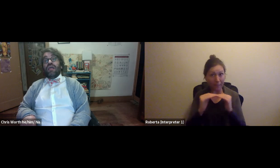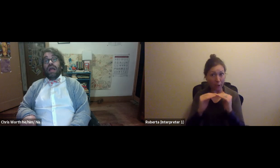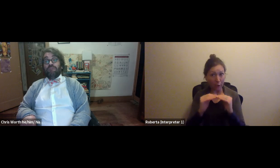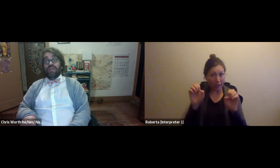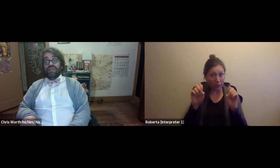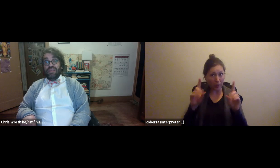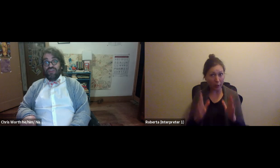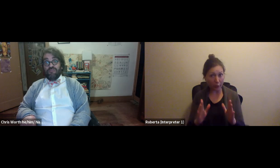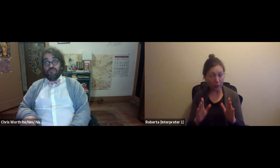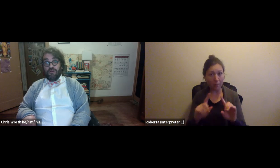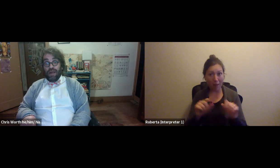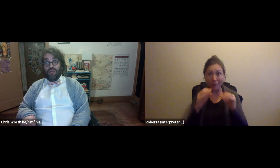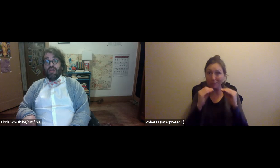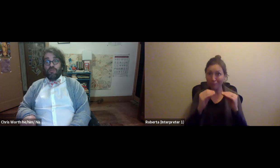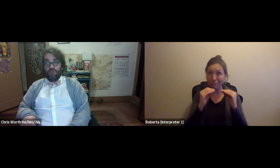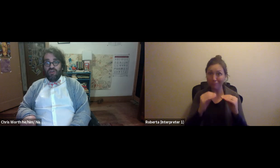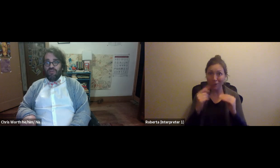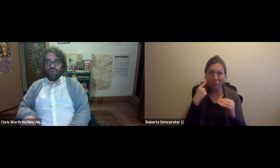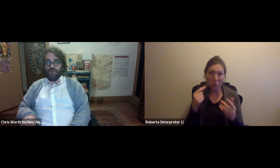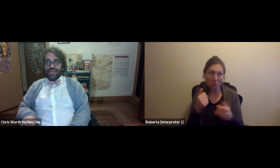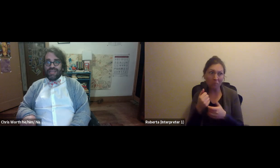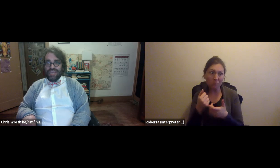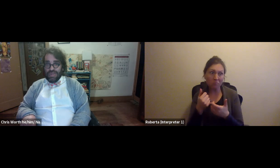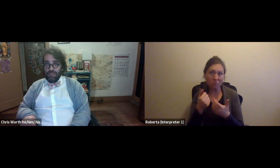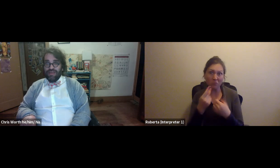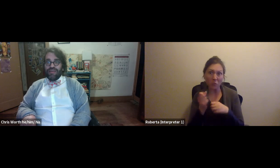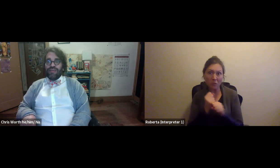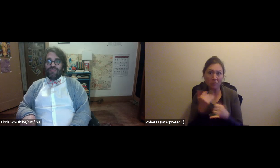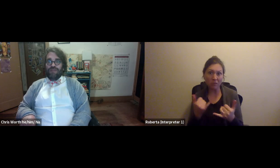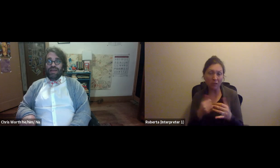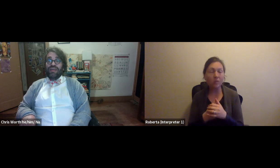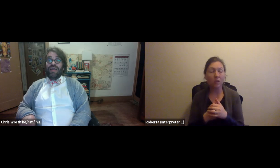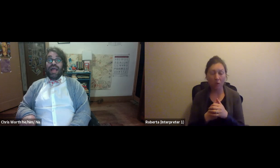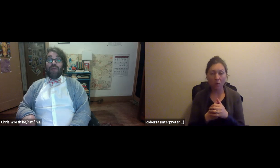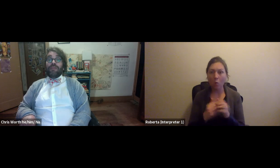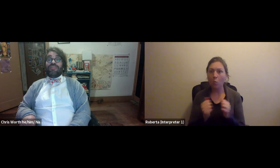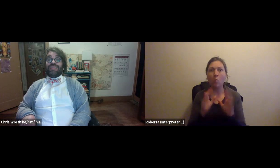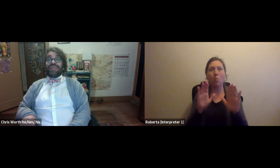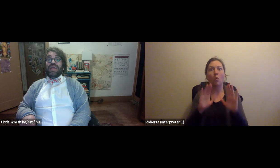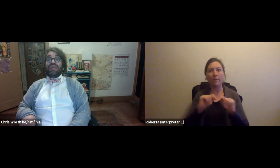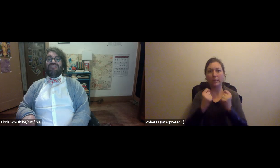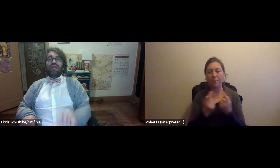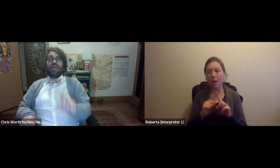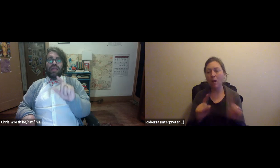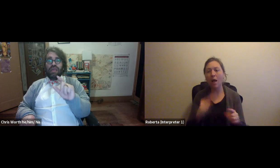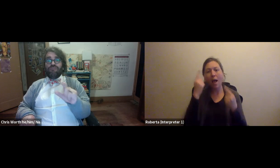I have been teaching it for a while, with a great team, right. I happen to think that even if your